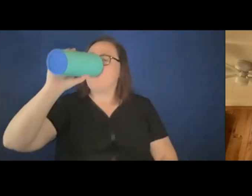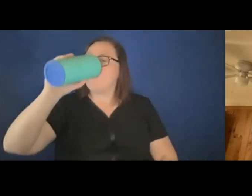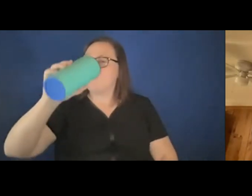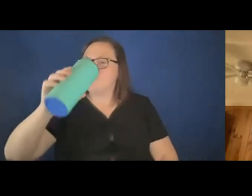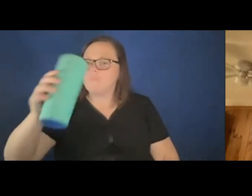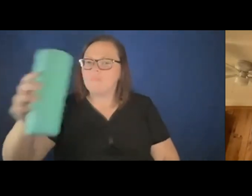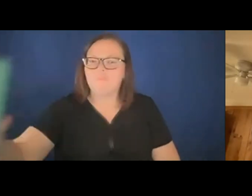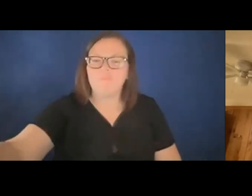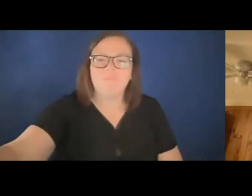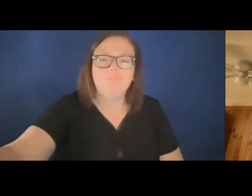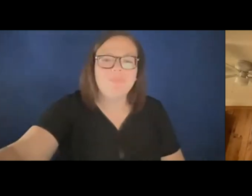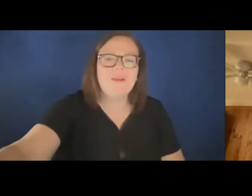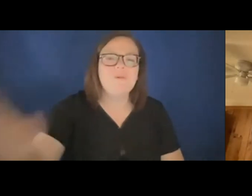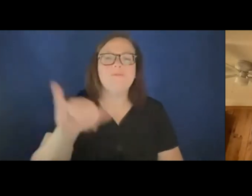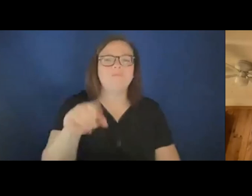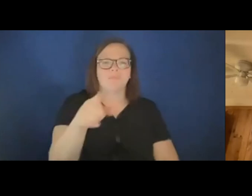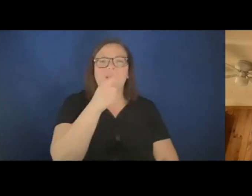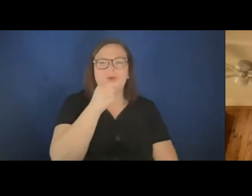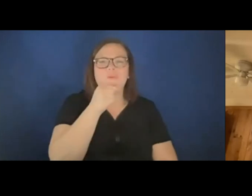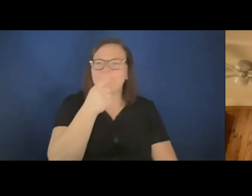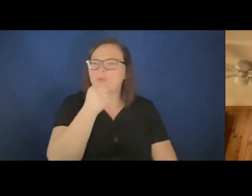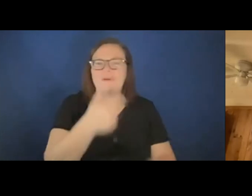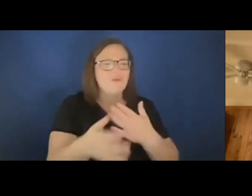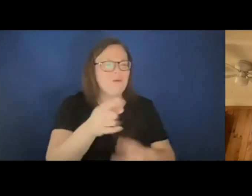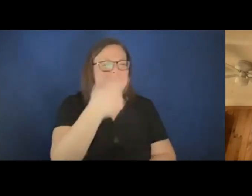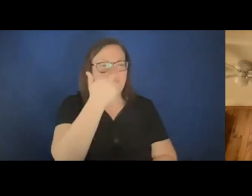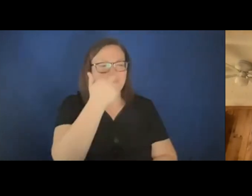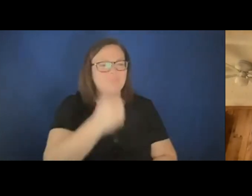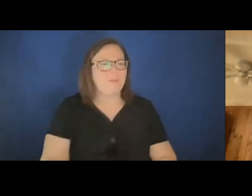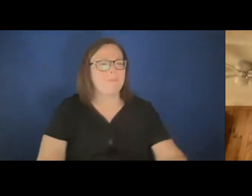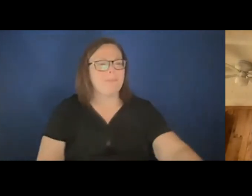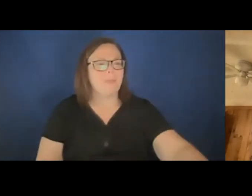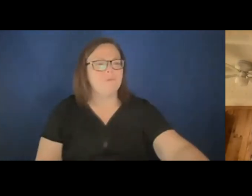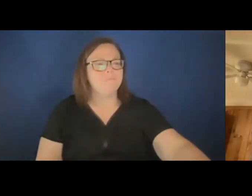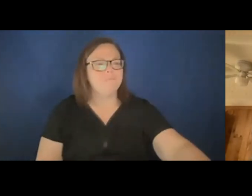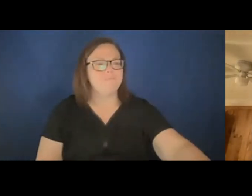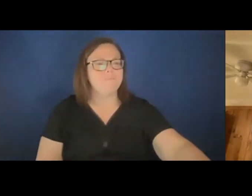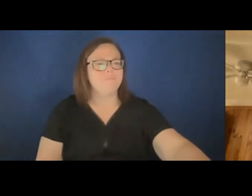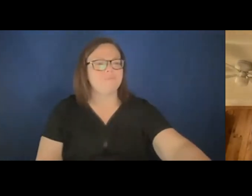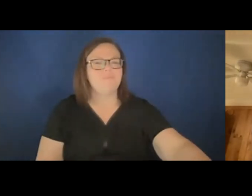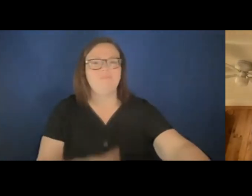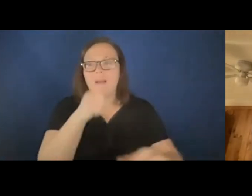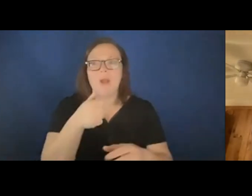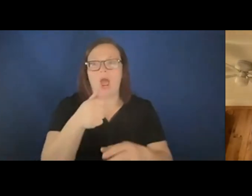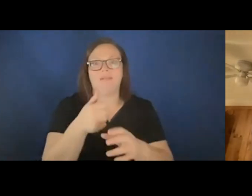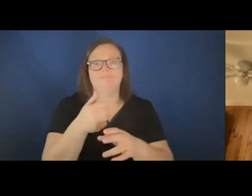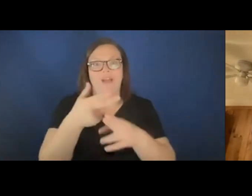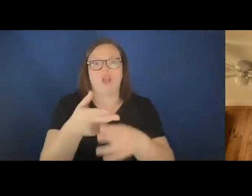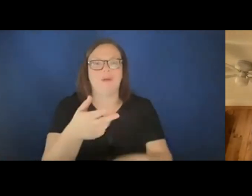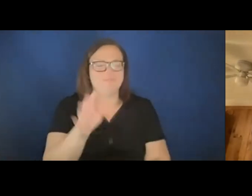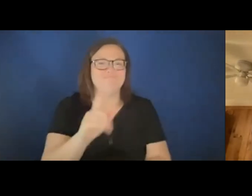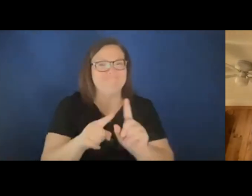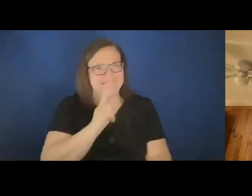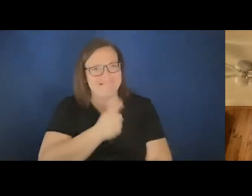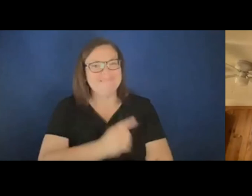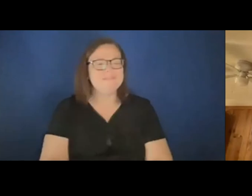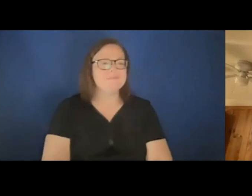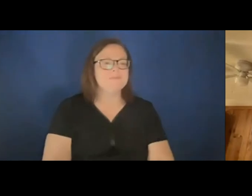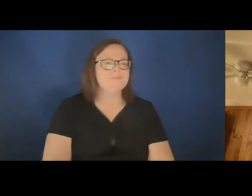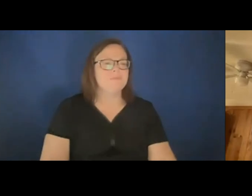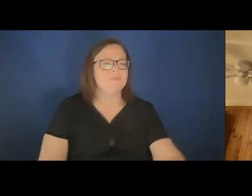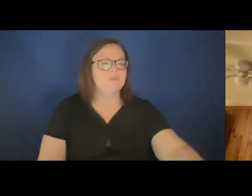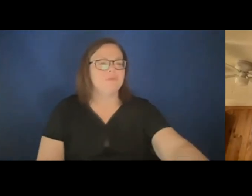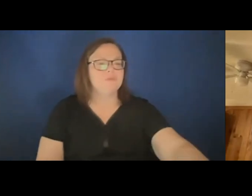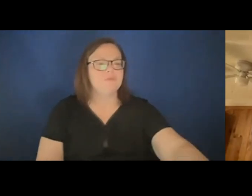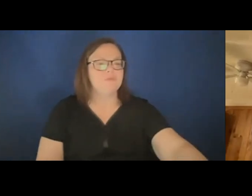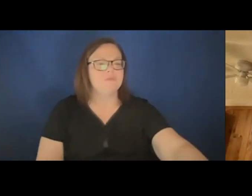Iguana, whoever you are. I am no calling you out. Let me actually--I'm going to read from